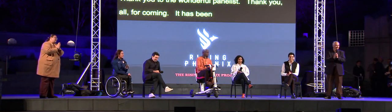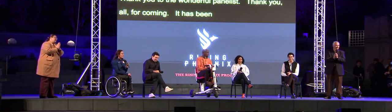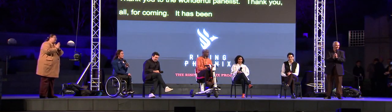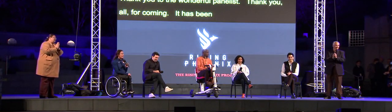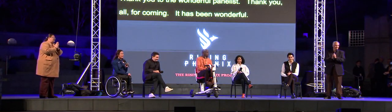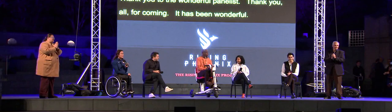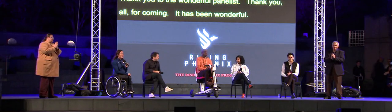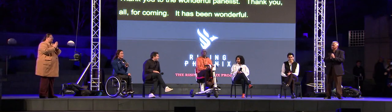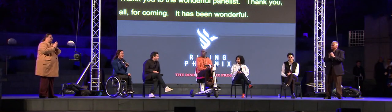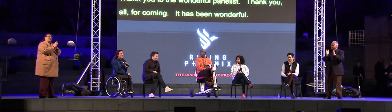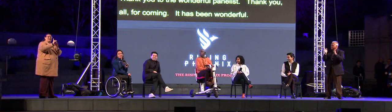And let's go LA28.